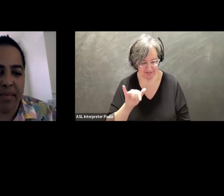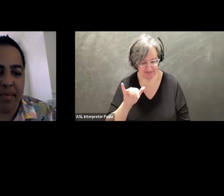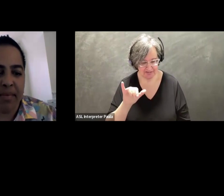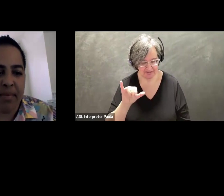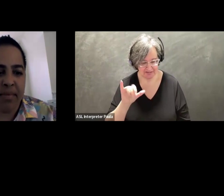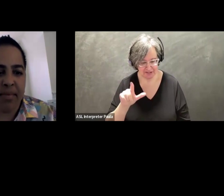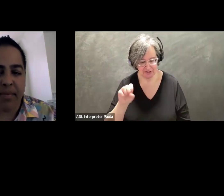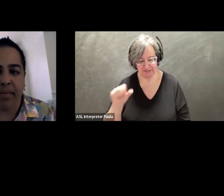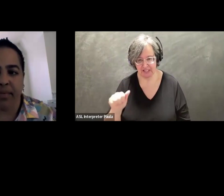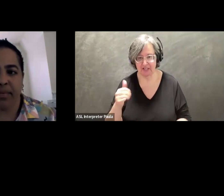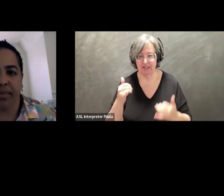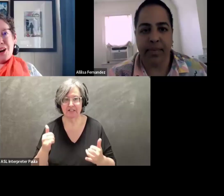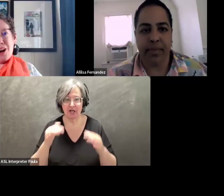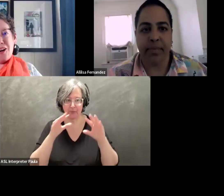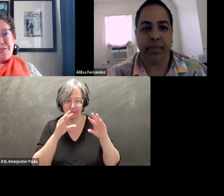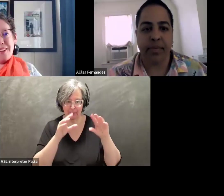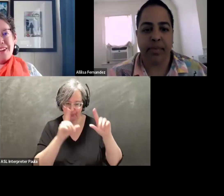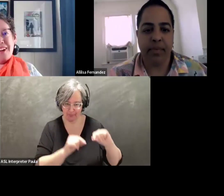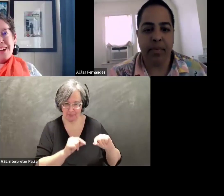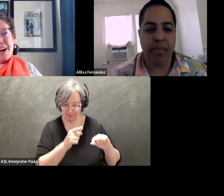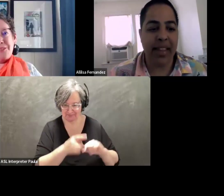Kate Brady: at this time, you can turn your camera off, and I